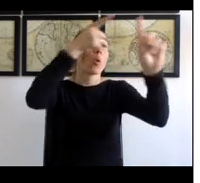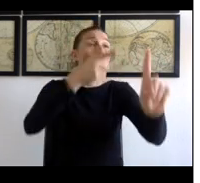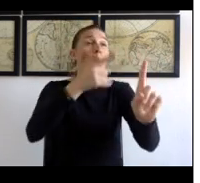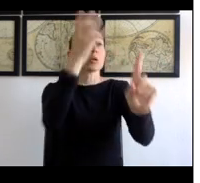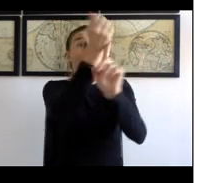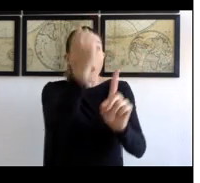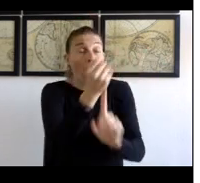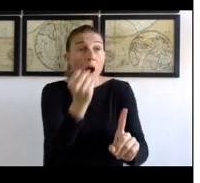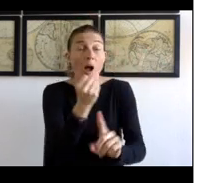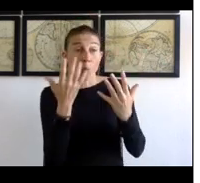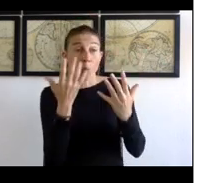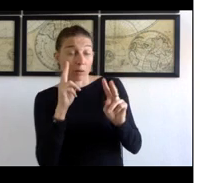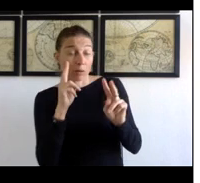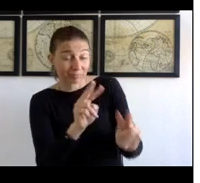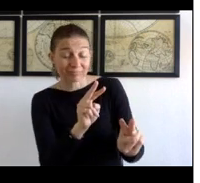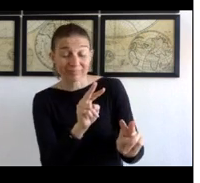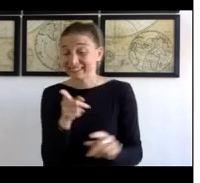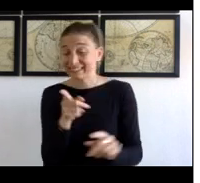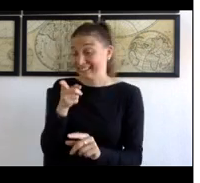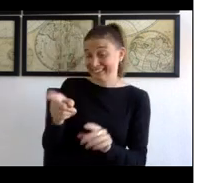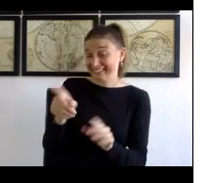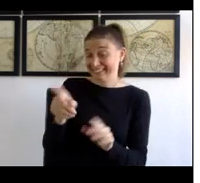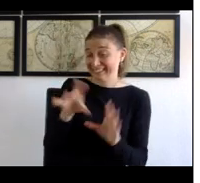The fourth challenge is translations.